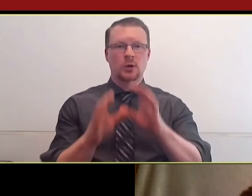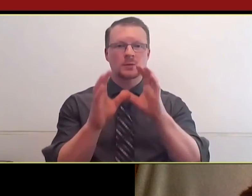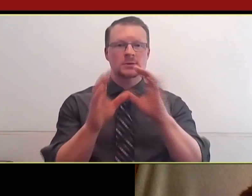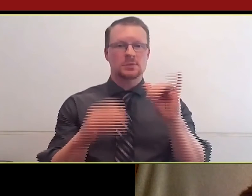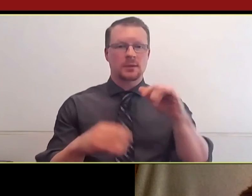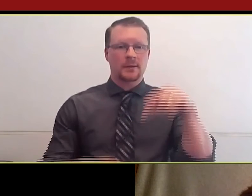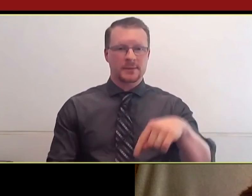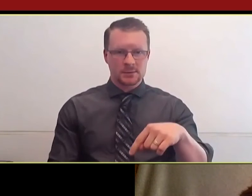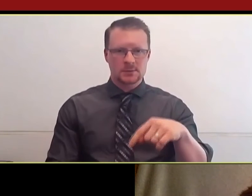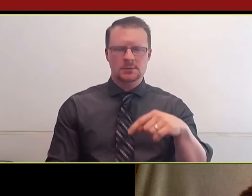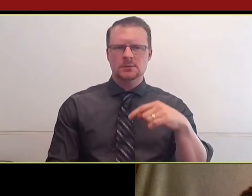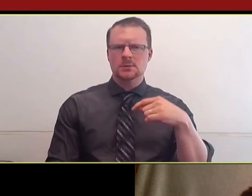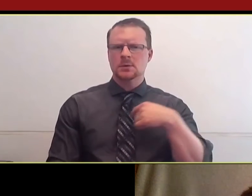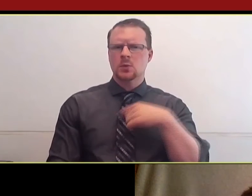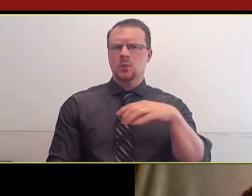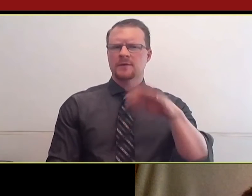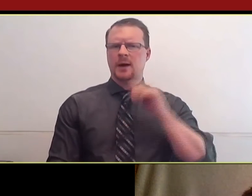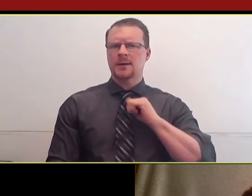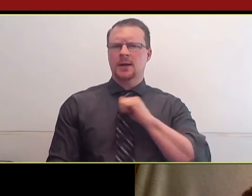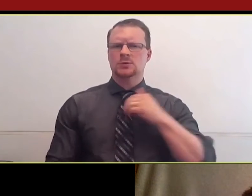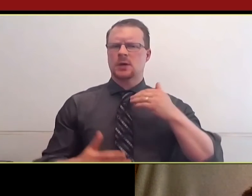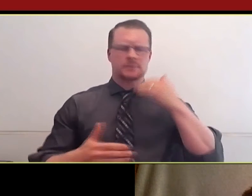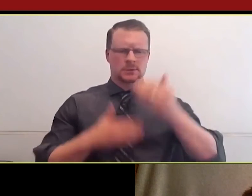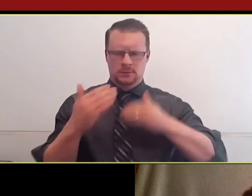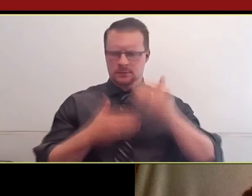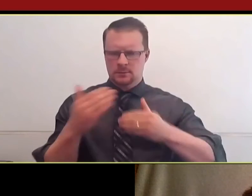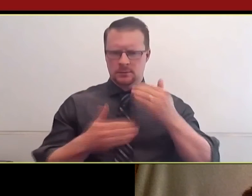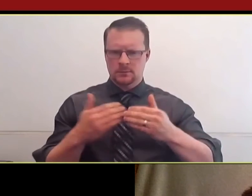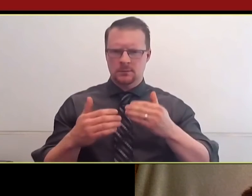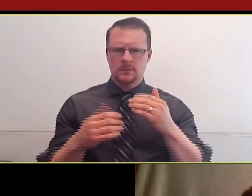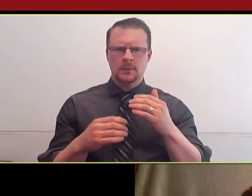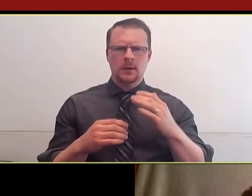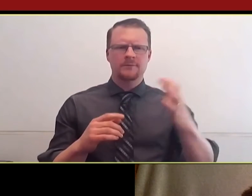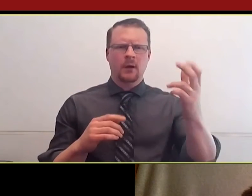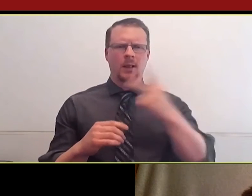Often and typically during crisis like the one we're in now. We find ourselves